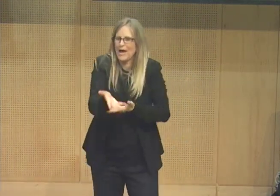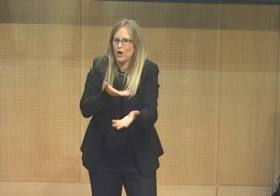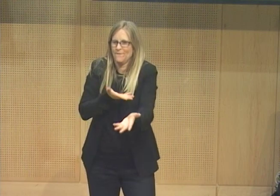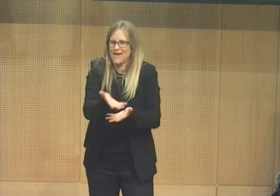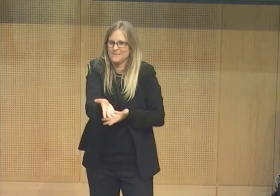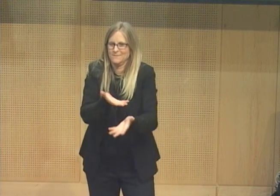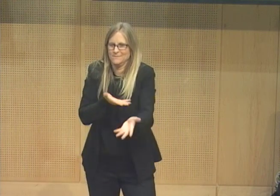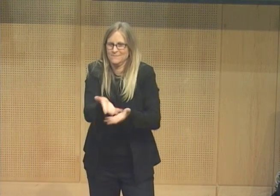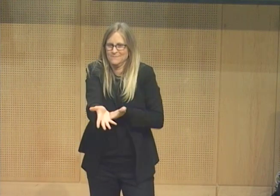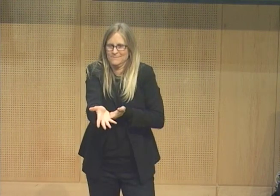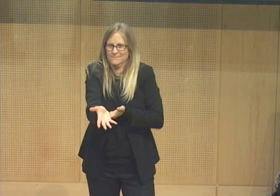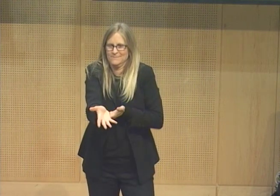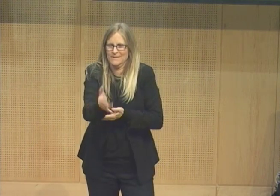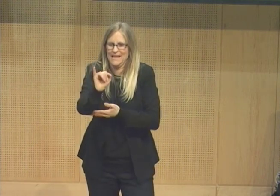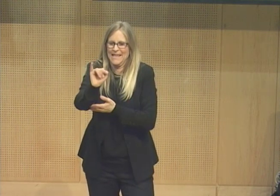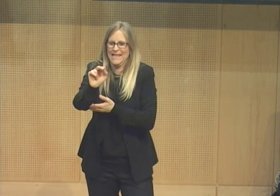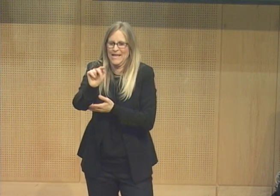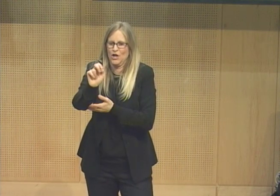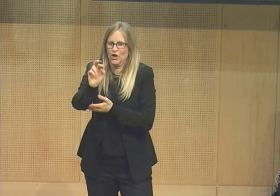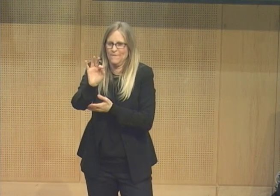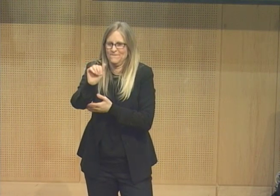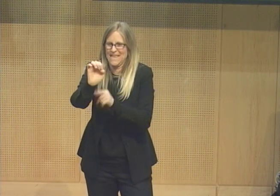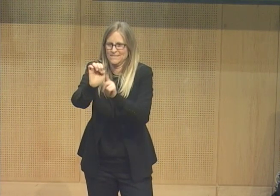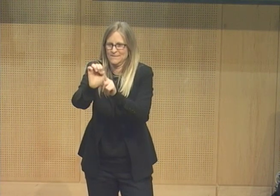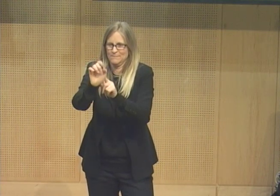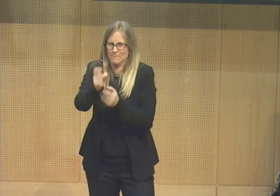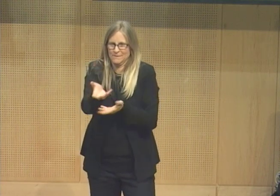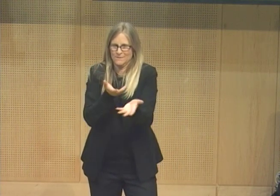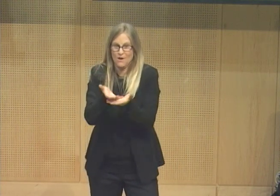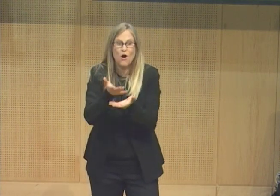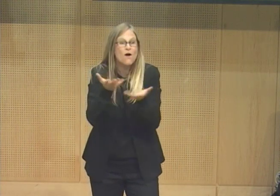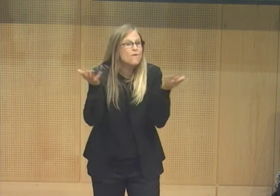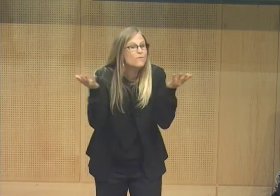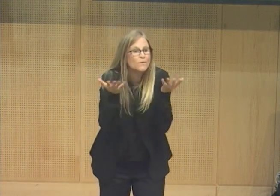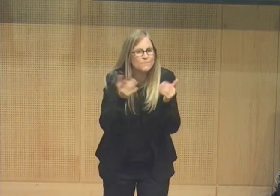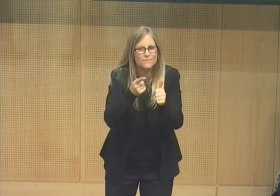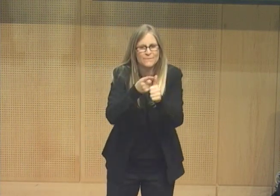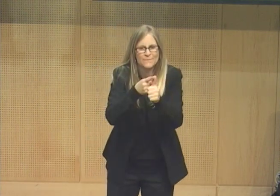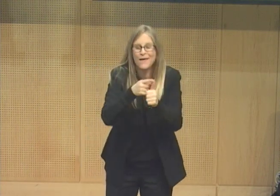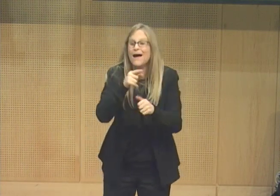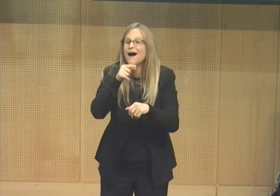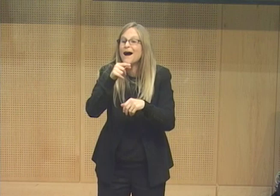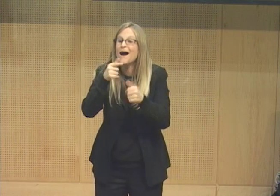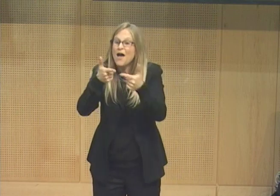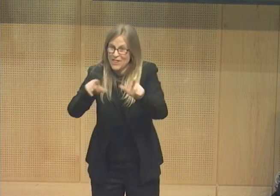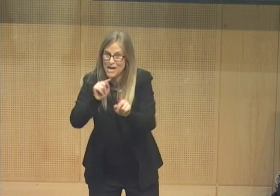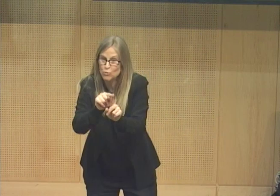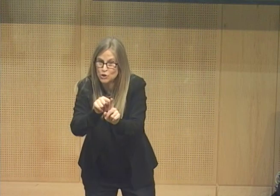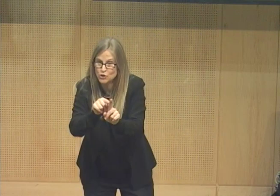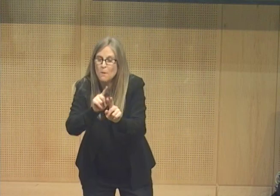through the interface of discussion and discourse, how we use language.